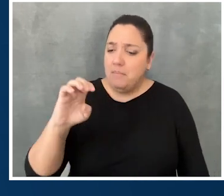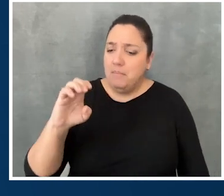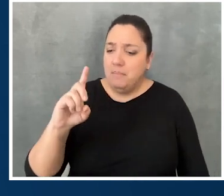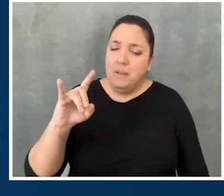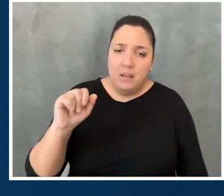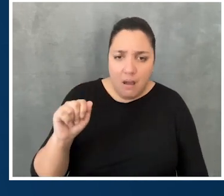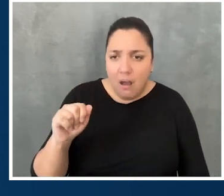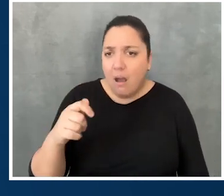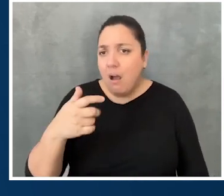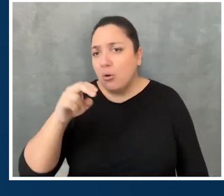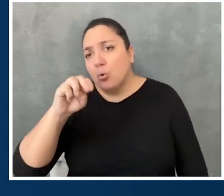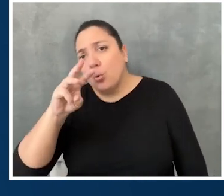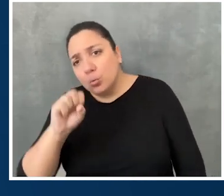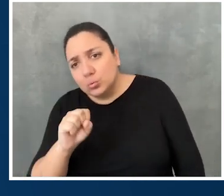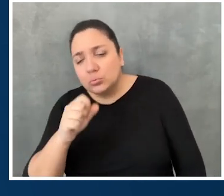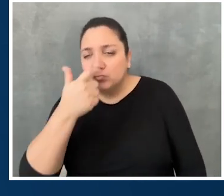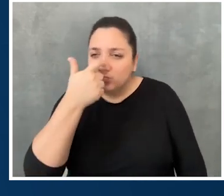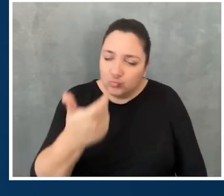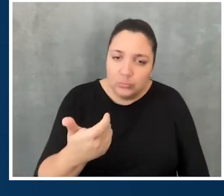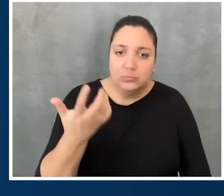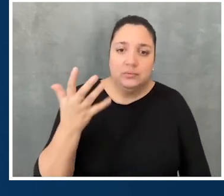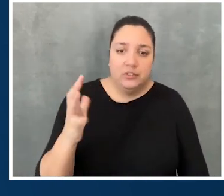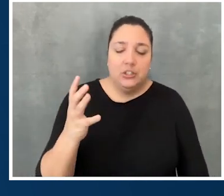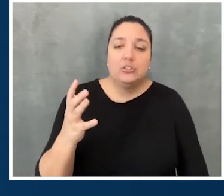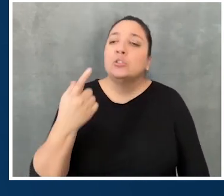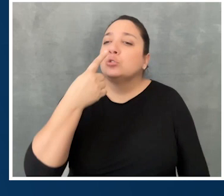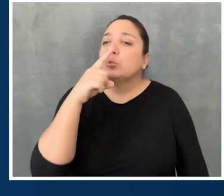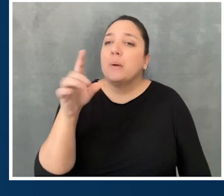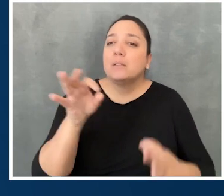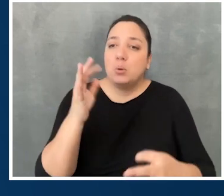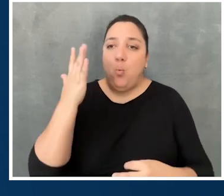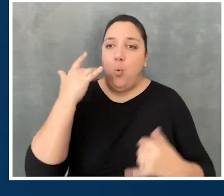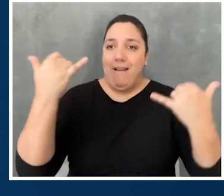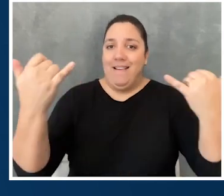So talk a little bit about that and really why this is crucial work, especially now.